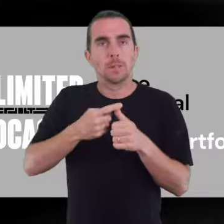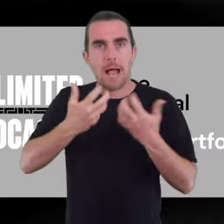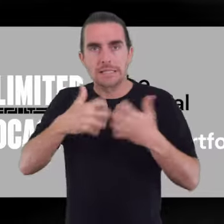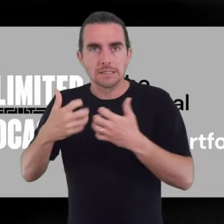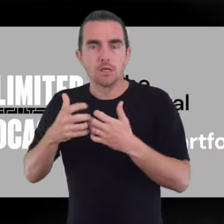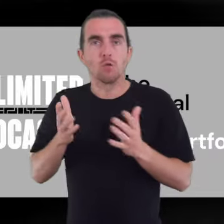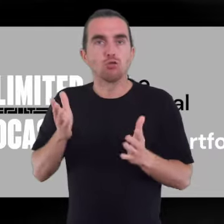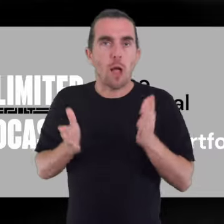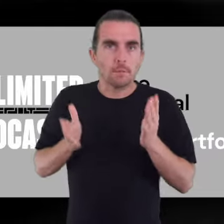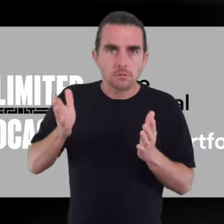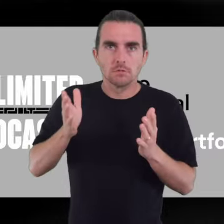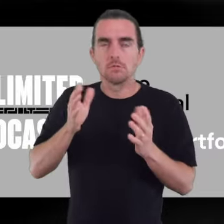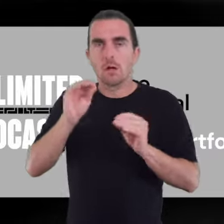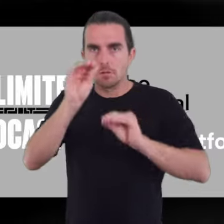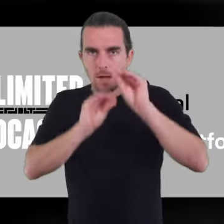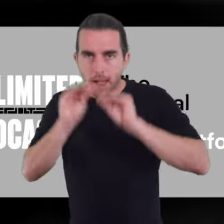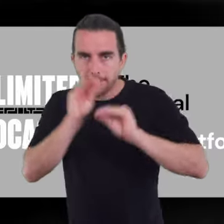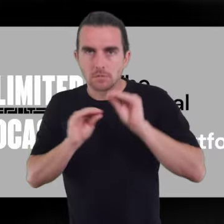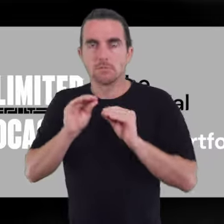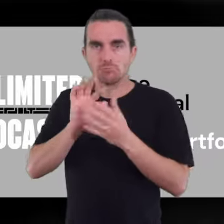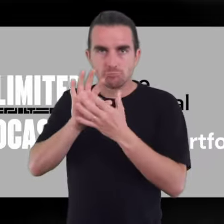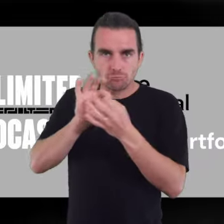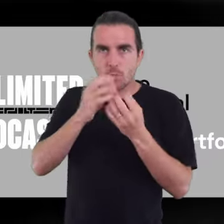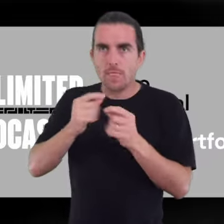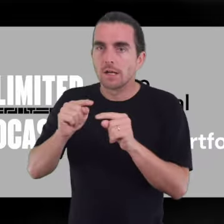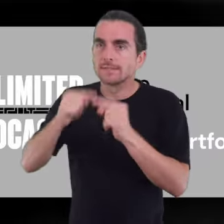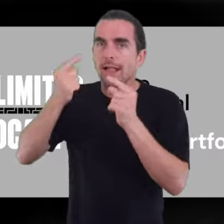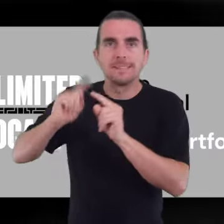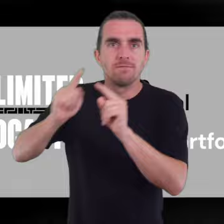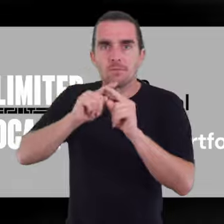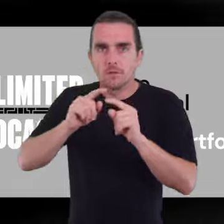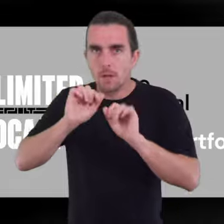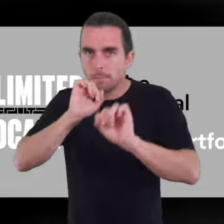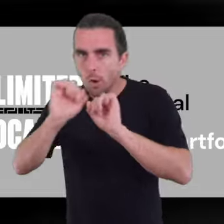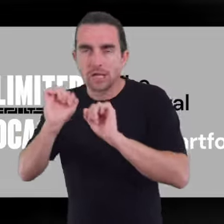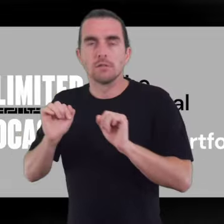robotics, and programming, working with alternative bodies and forms of expression.